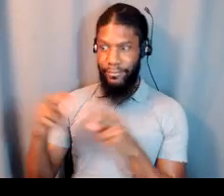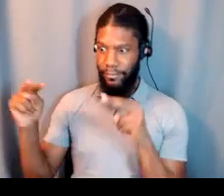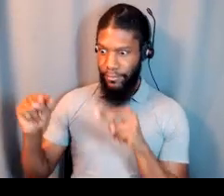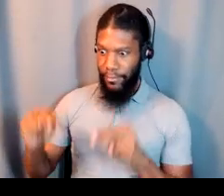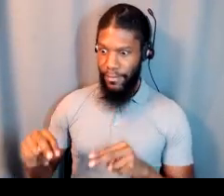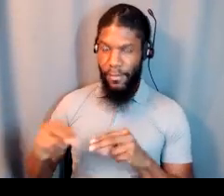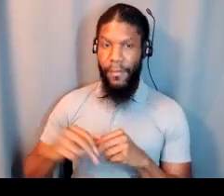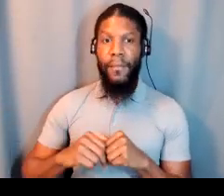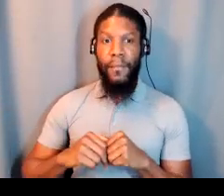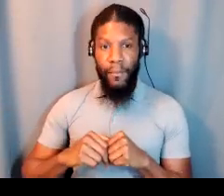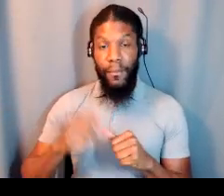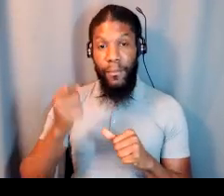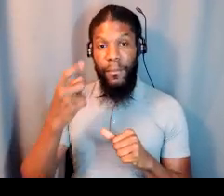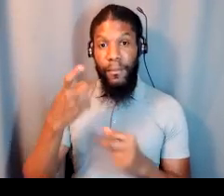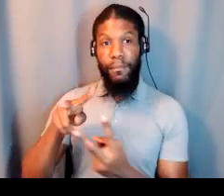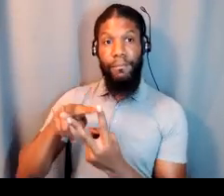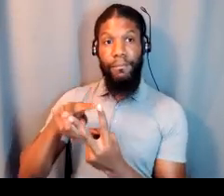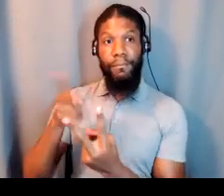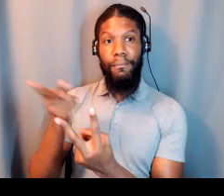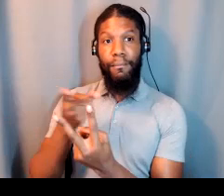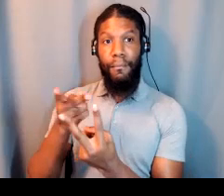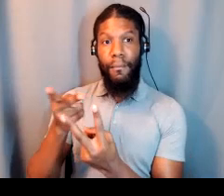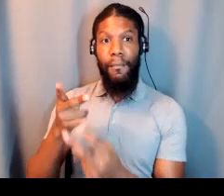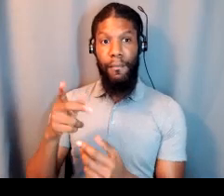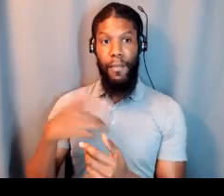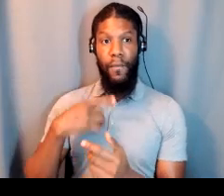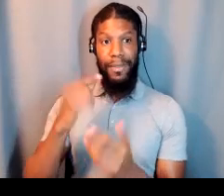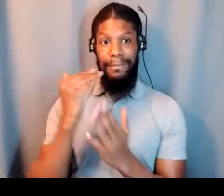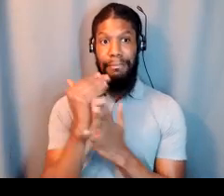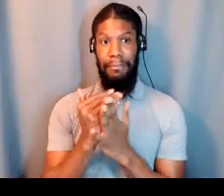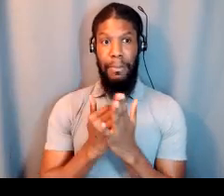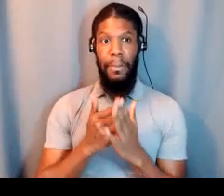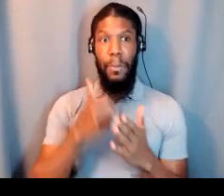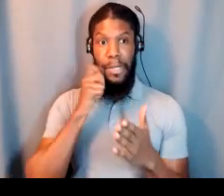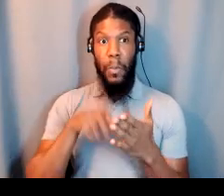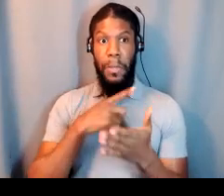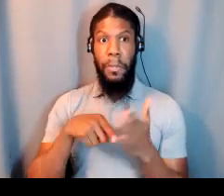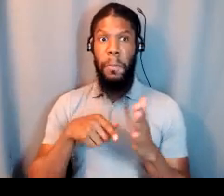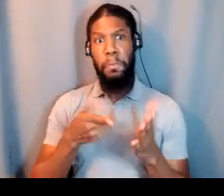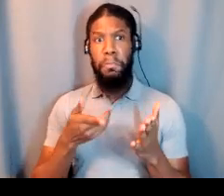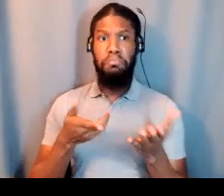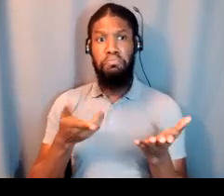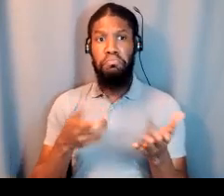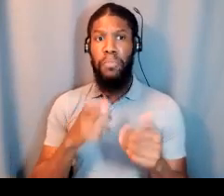although the authors don t necessarily characterize this list as antiracist. Rather than persuading the writing consultants